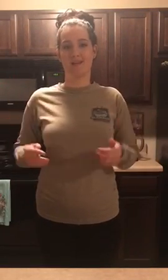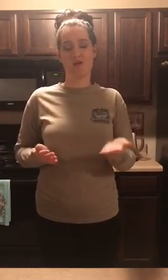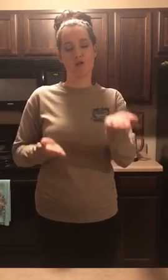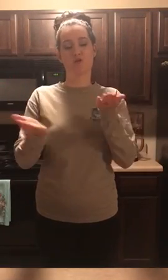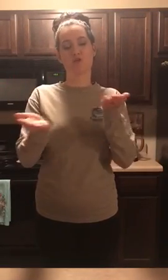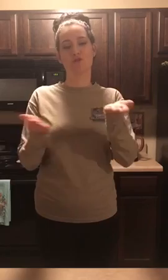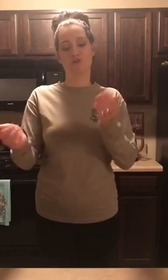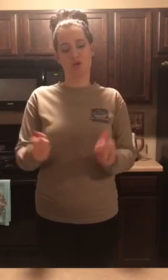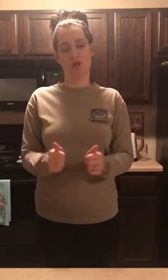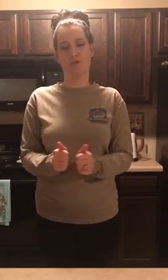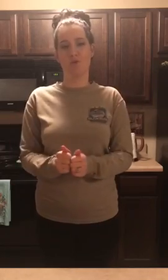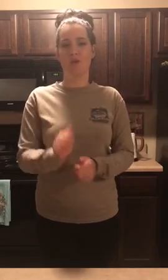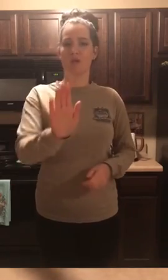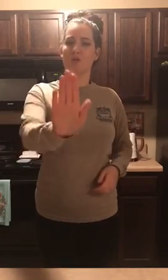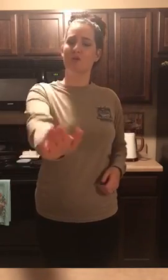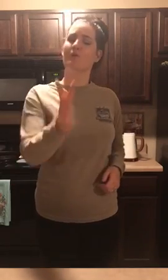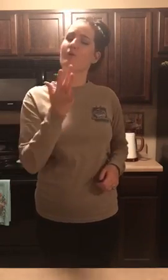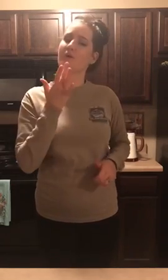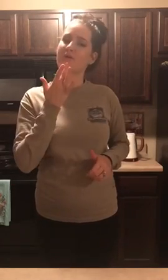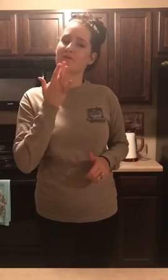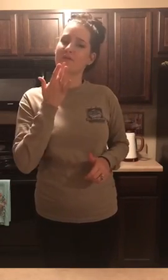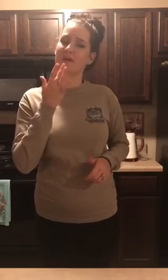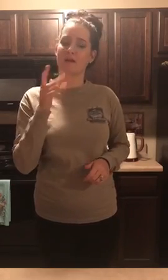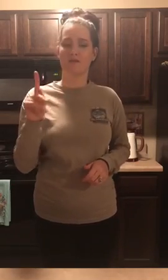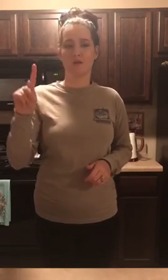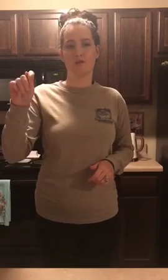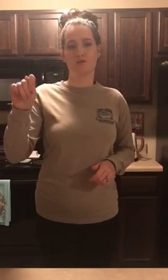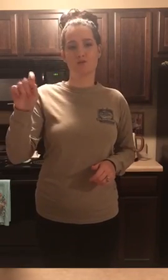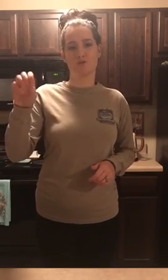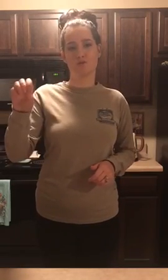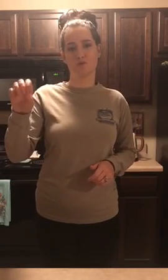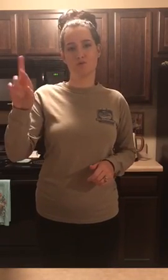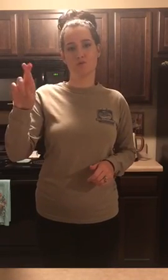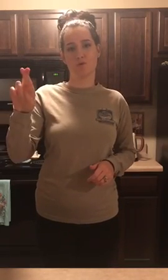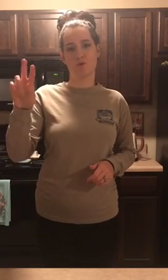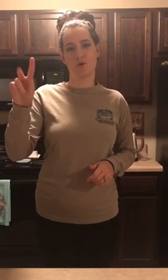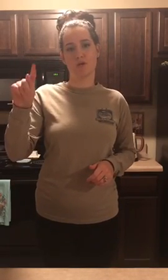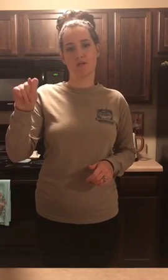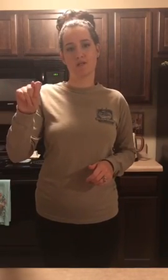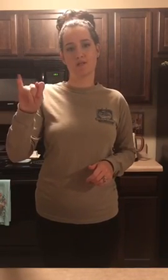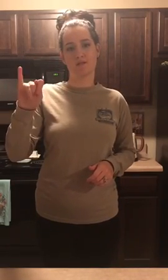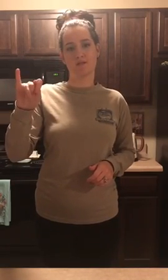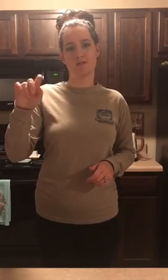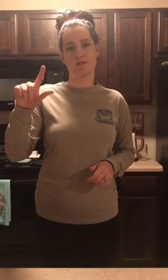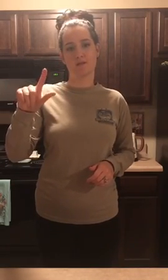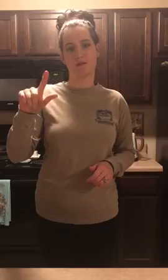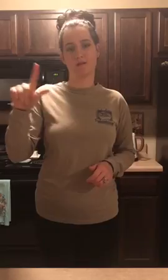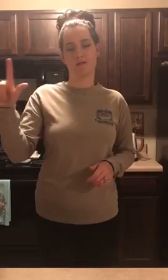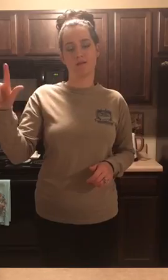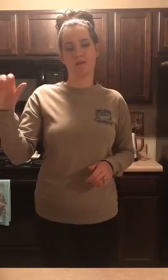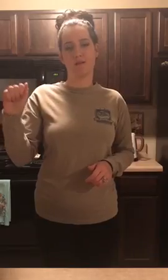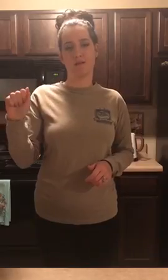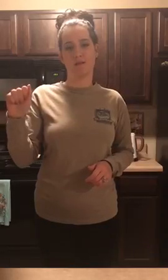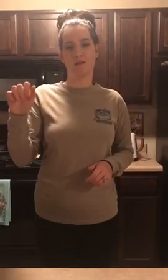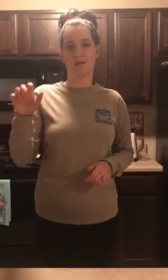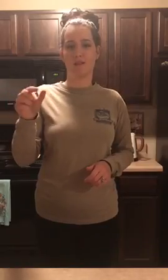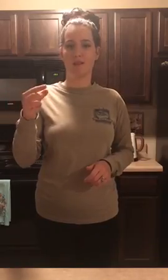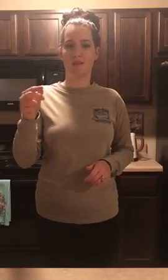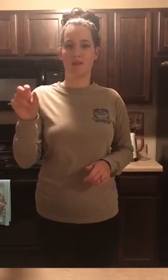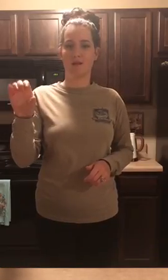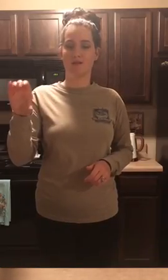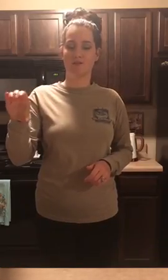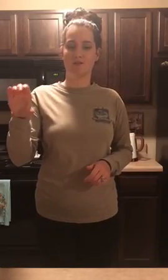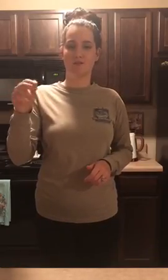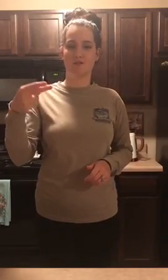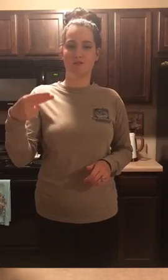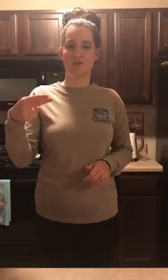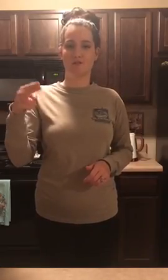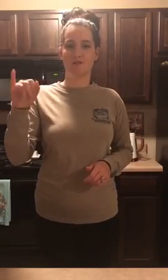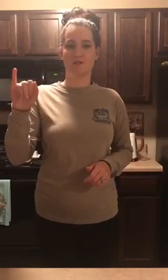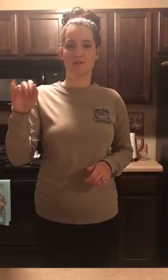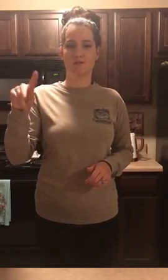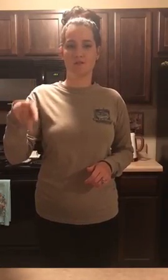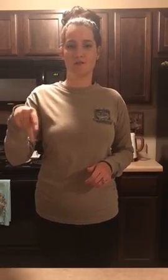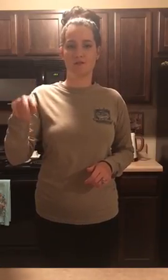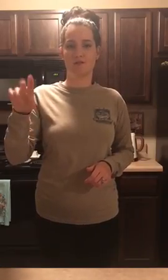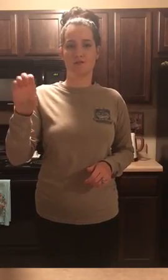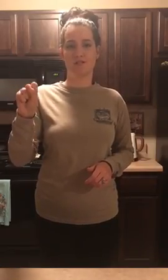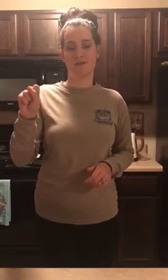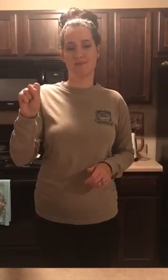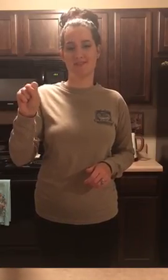Serve with your favorite tortilla chips.